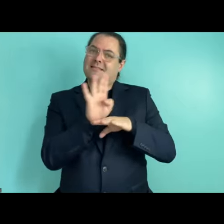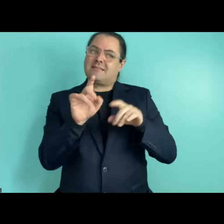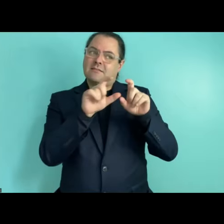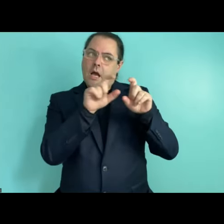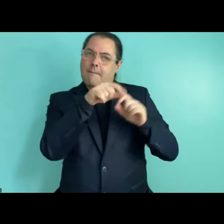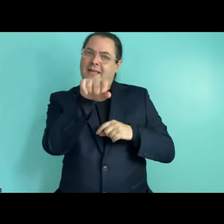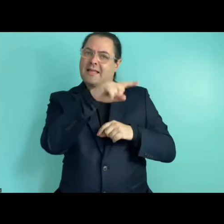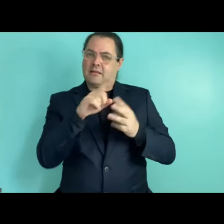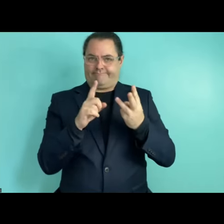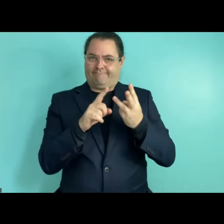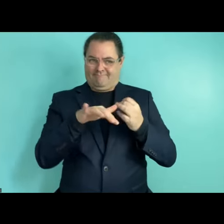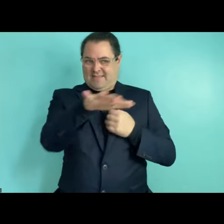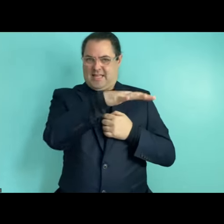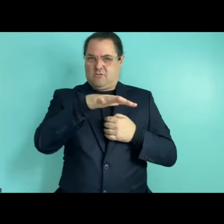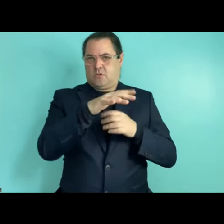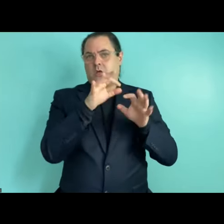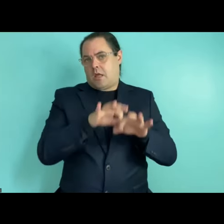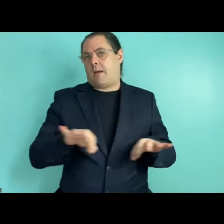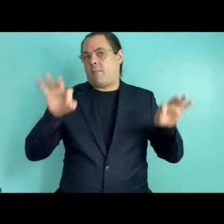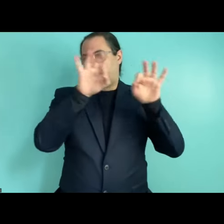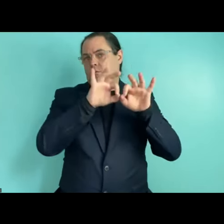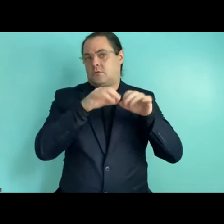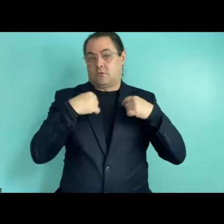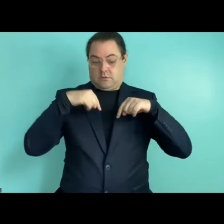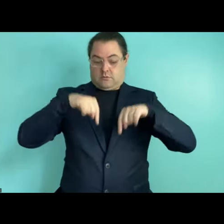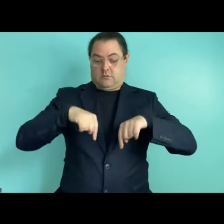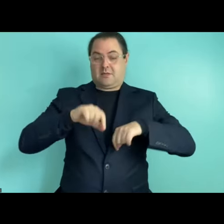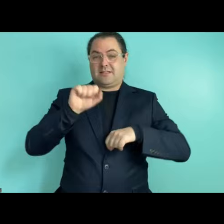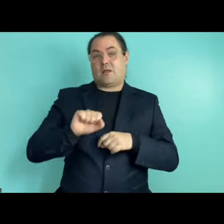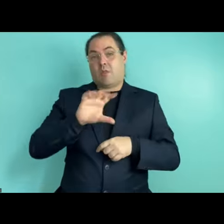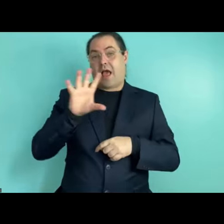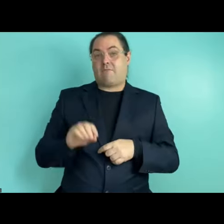and in South Africa. 15:48:19 We have a collaboration. Now that